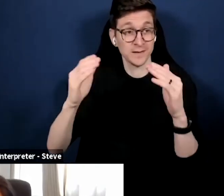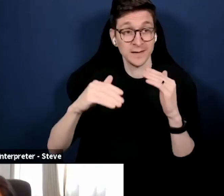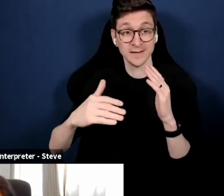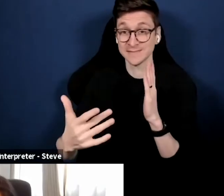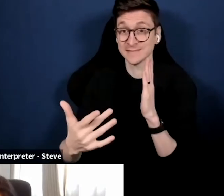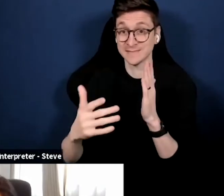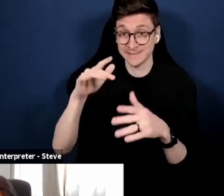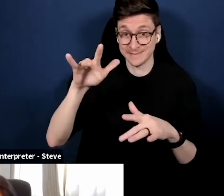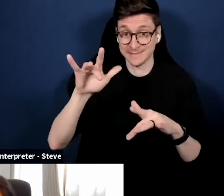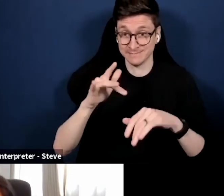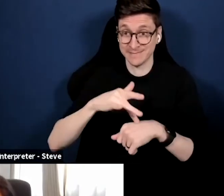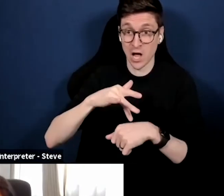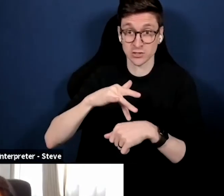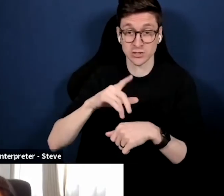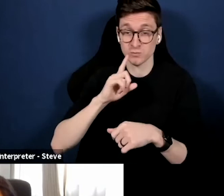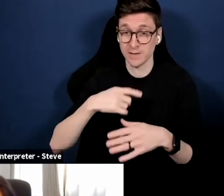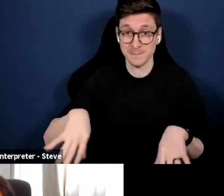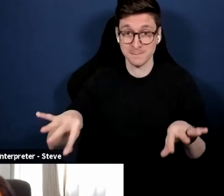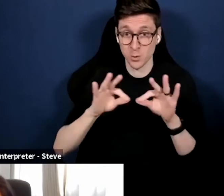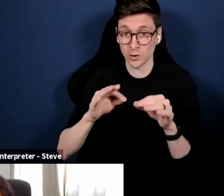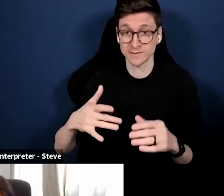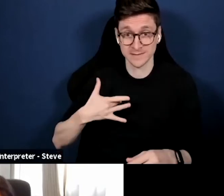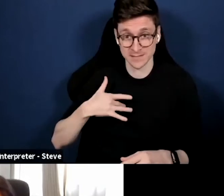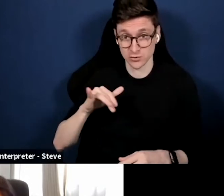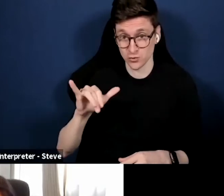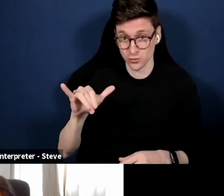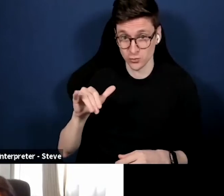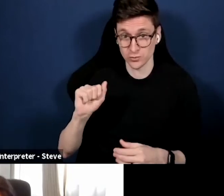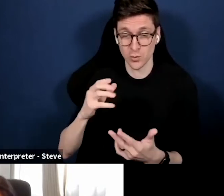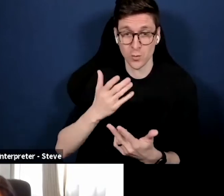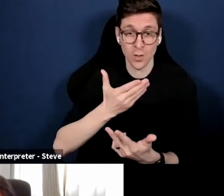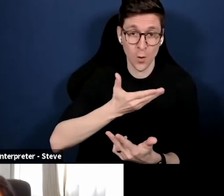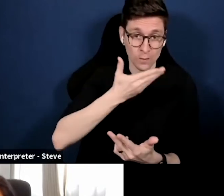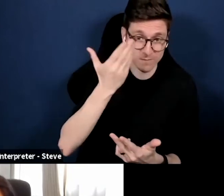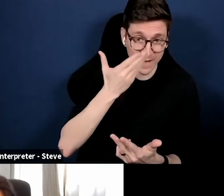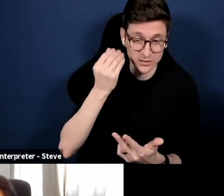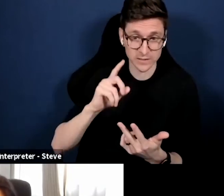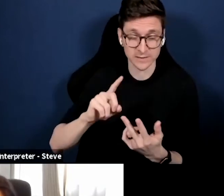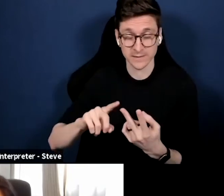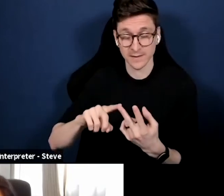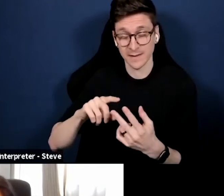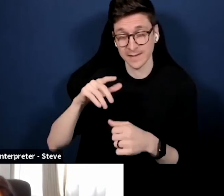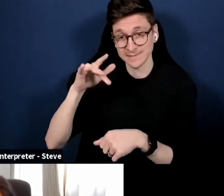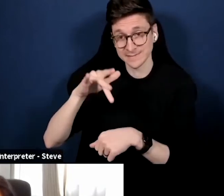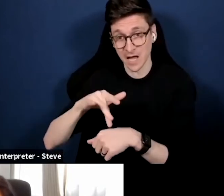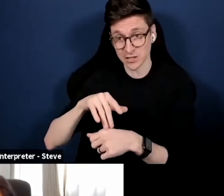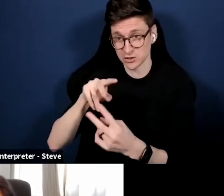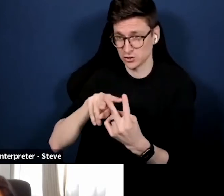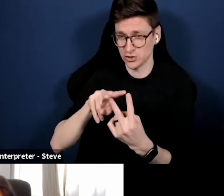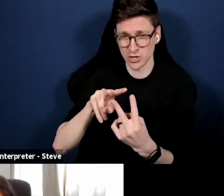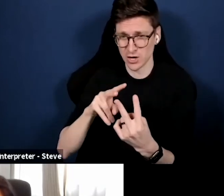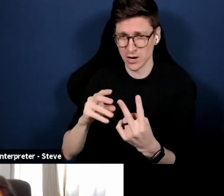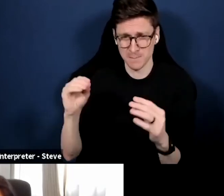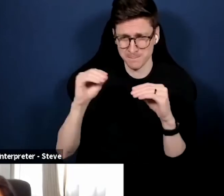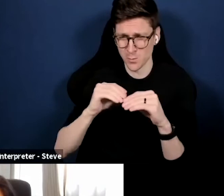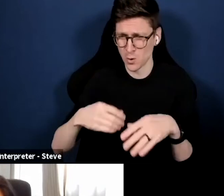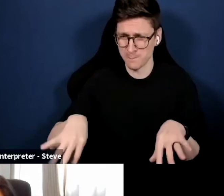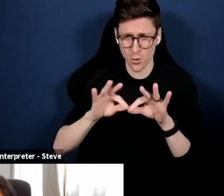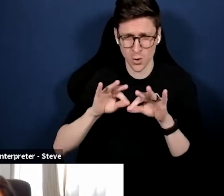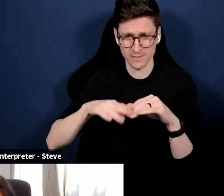so in a way olfaction and the sense of touch are more important than anything else in terms of our